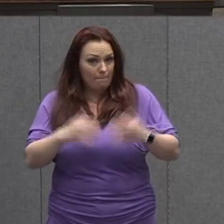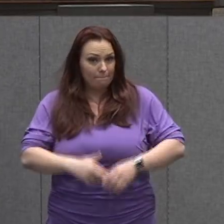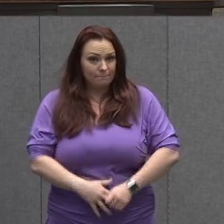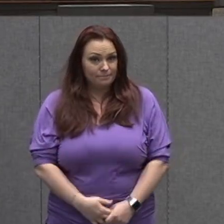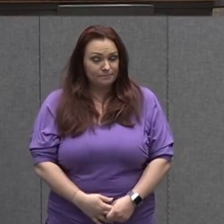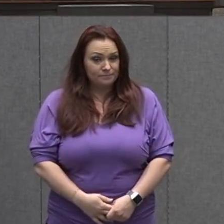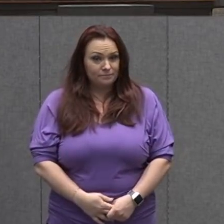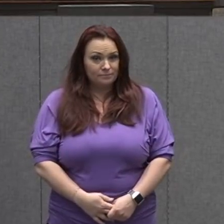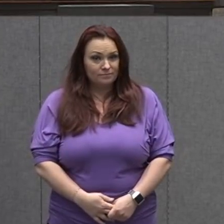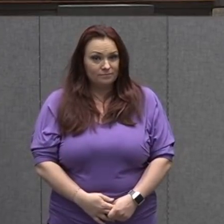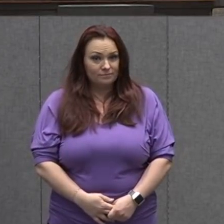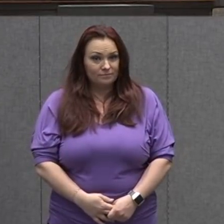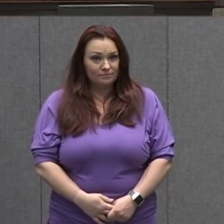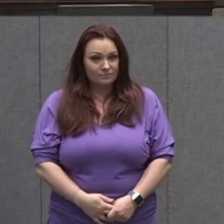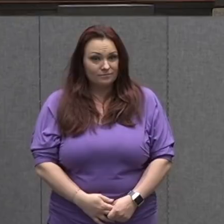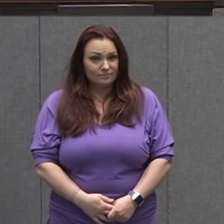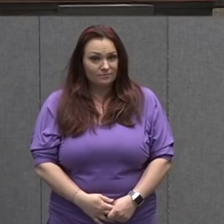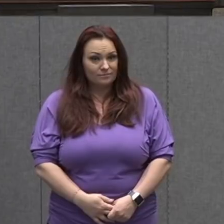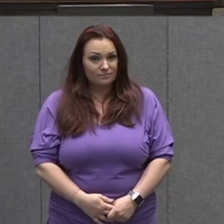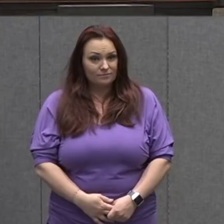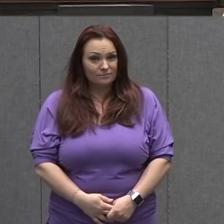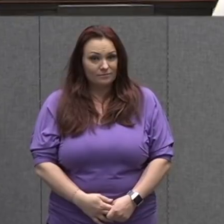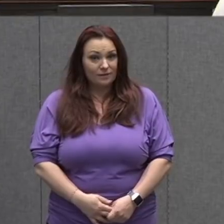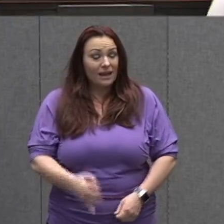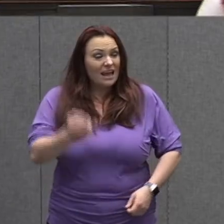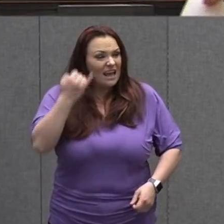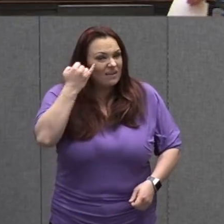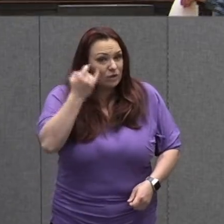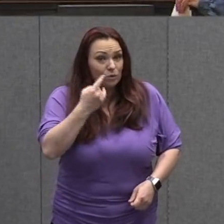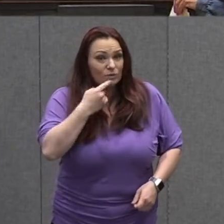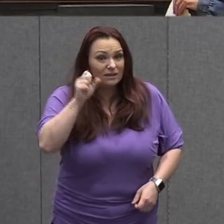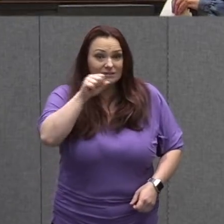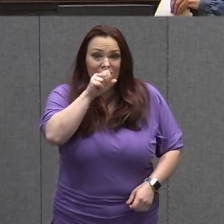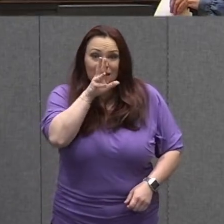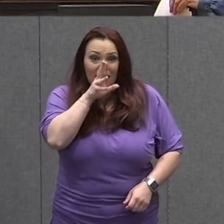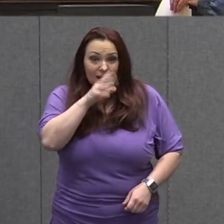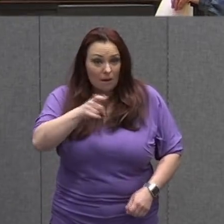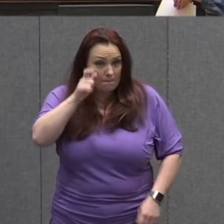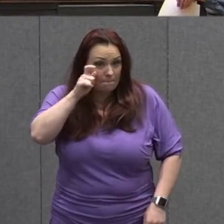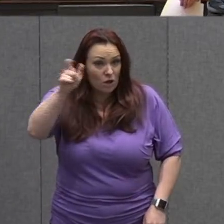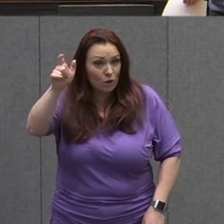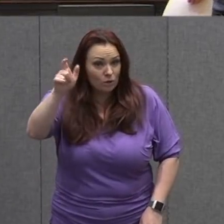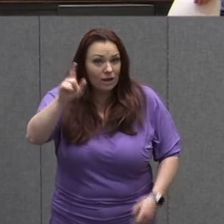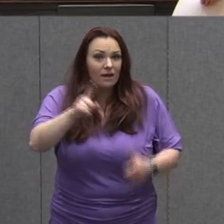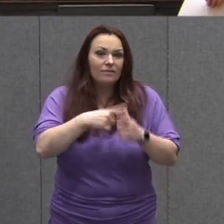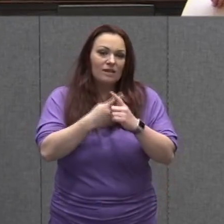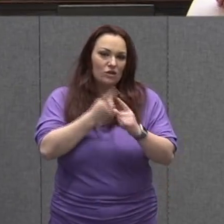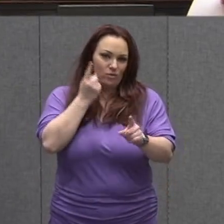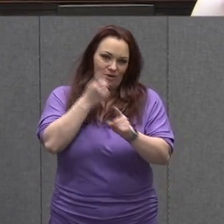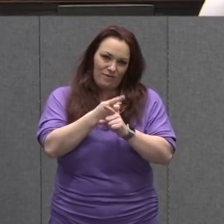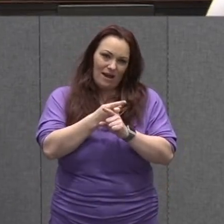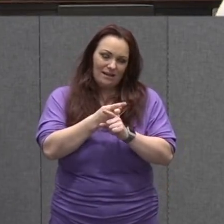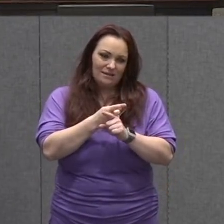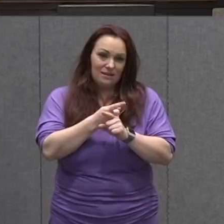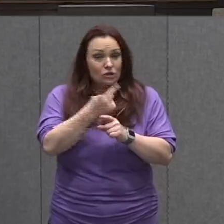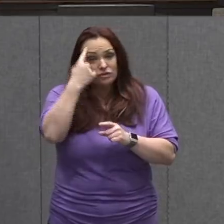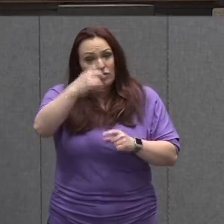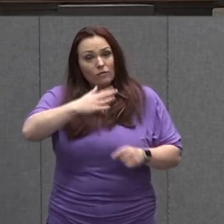If you said the moon, you are correct. So that is gonna go in this nice, big circle